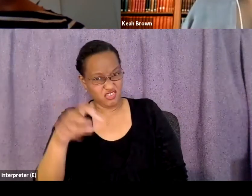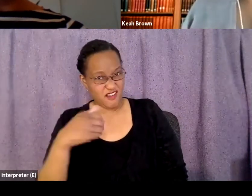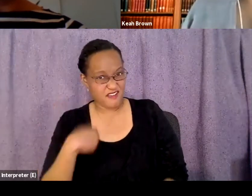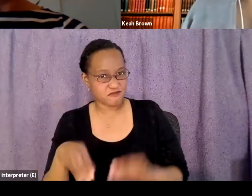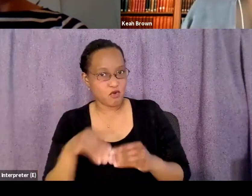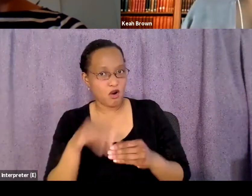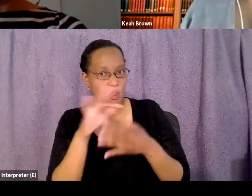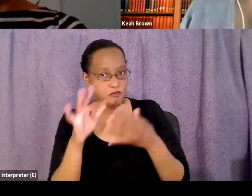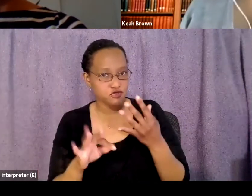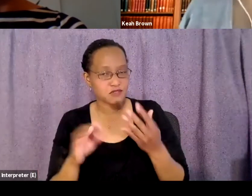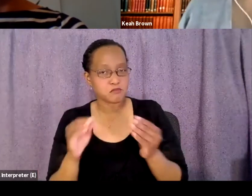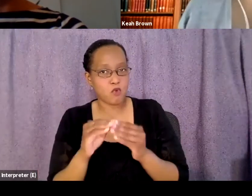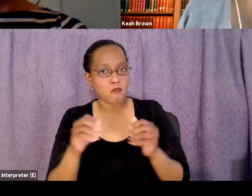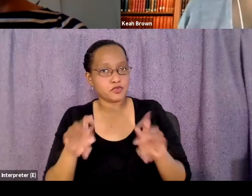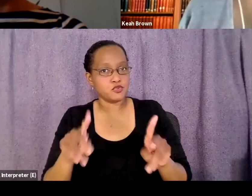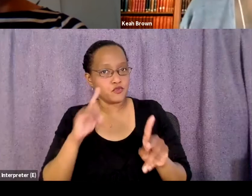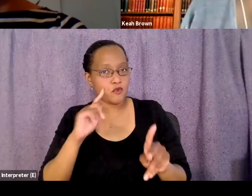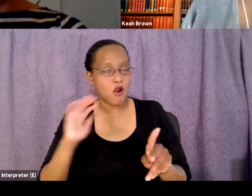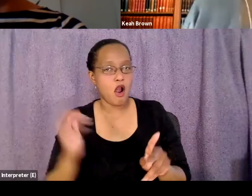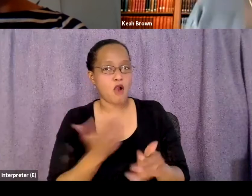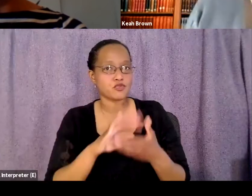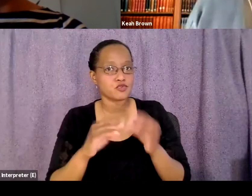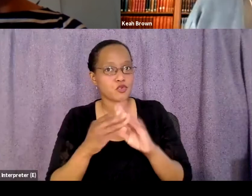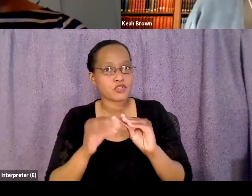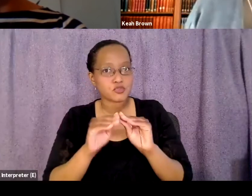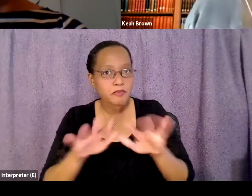to get our stories out there that's not always how it goes even with the amount.